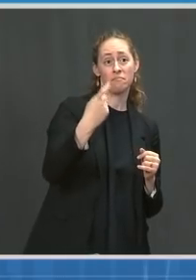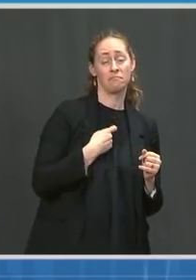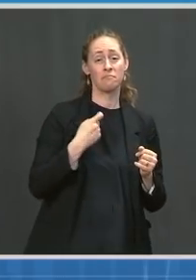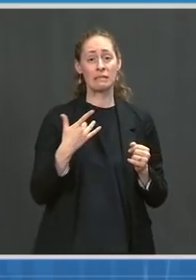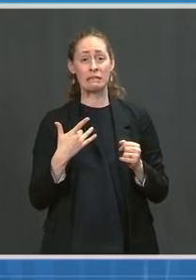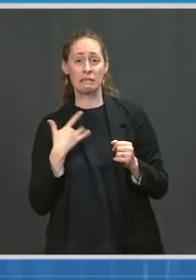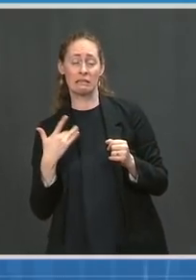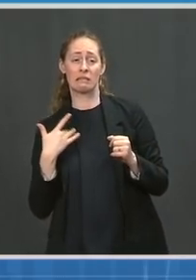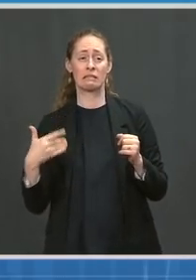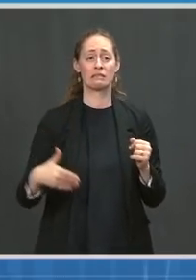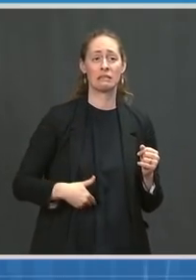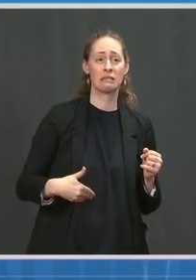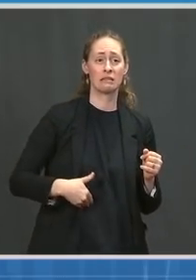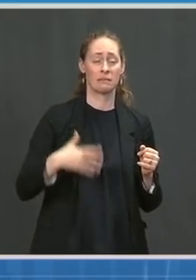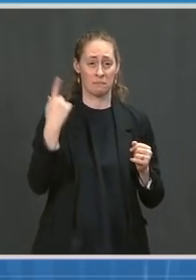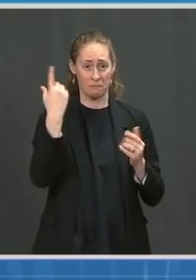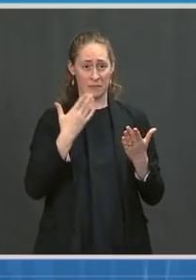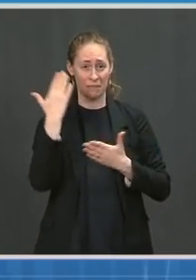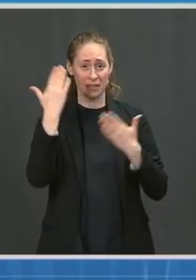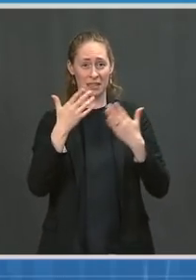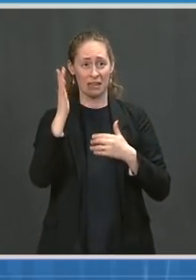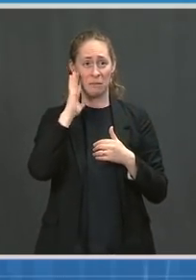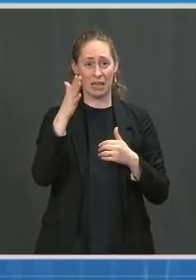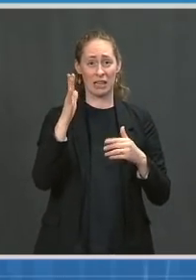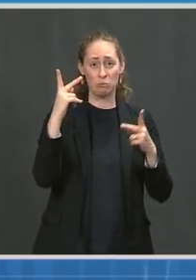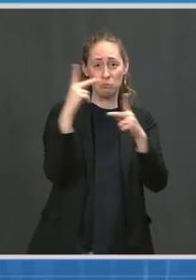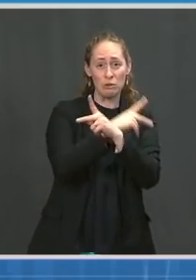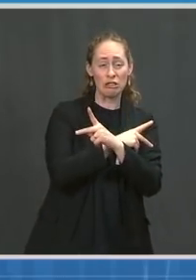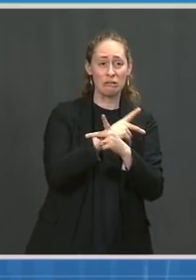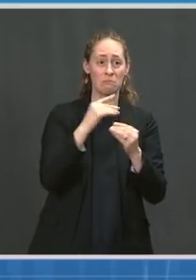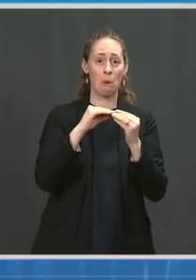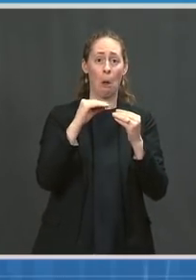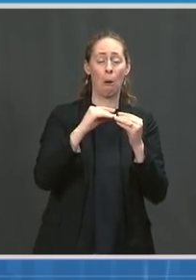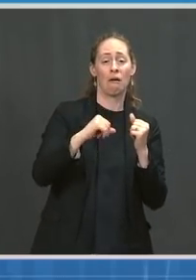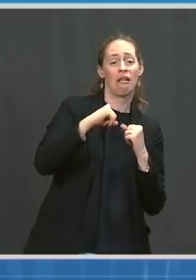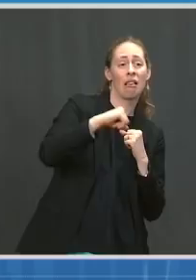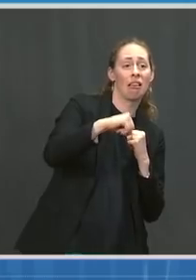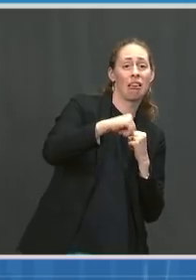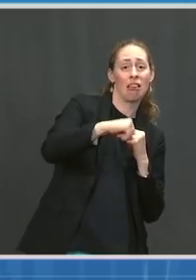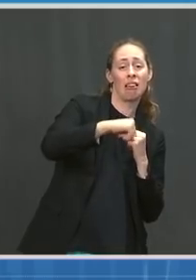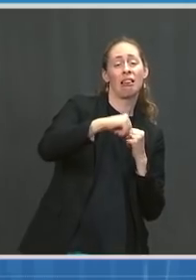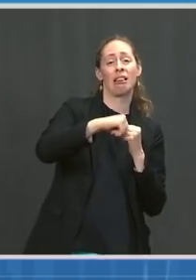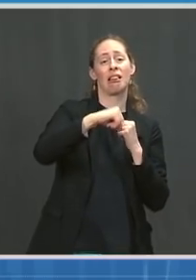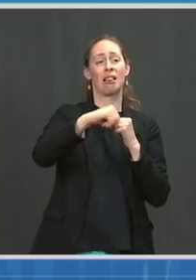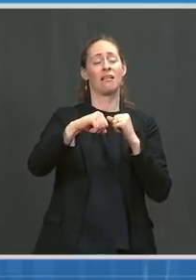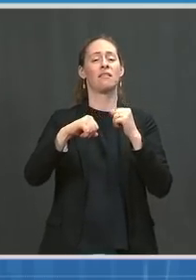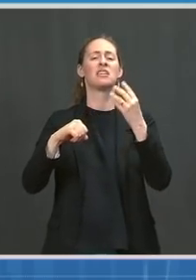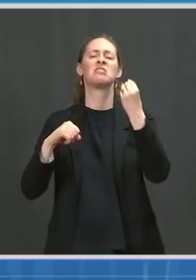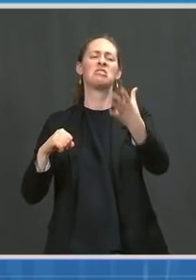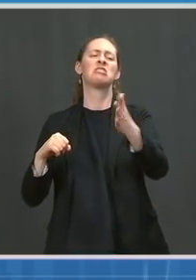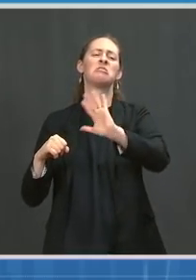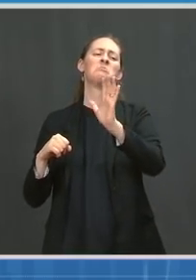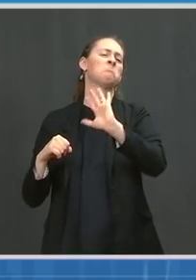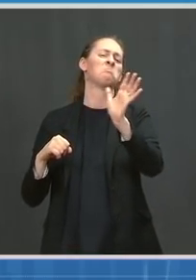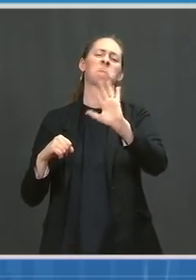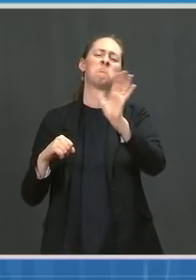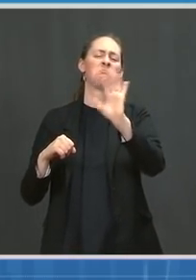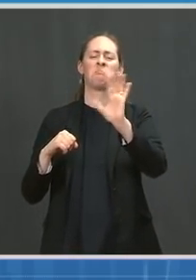has set us back from a hesitancy standpoint, I give the opposite of it, mainly what I've just explained.